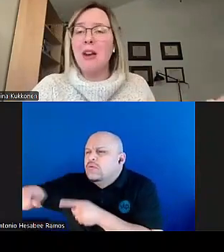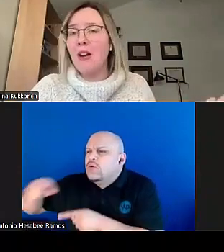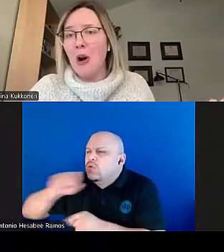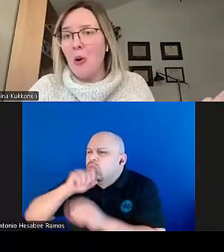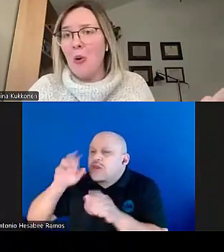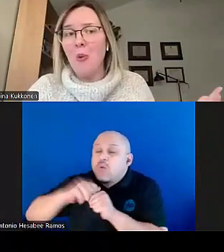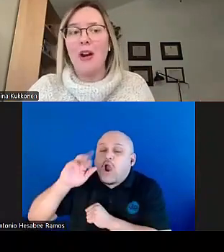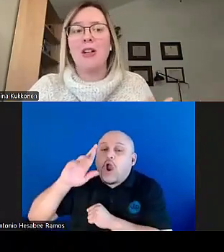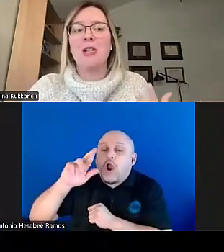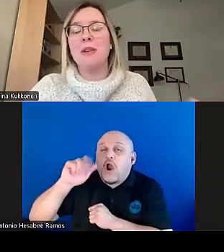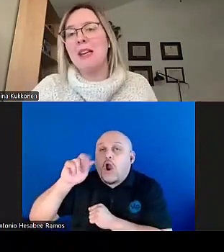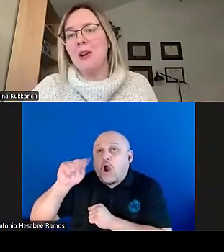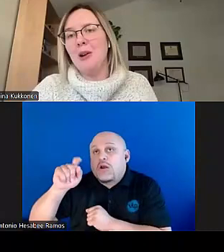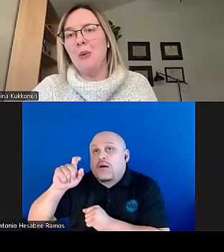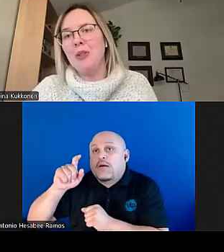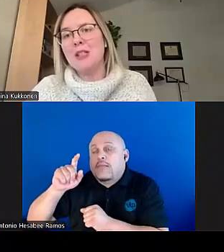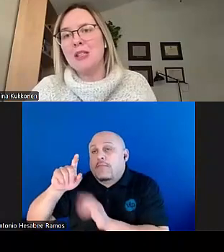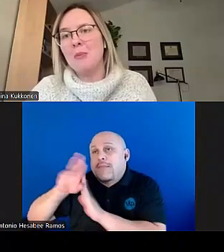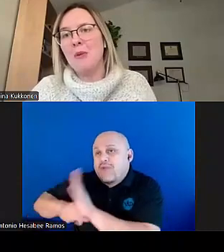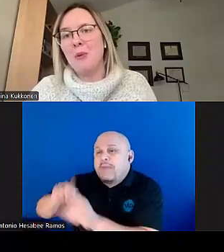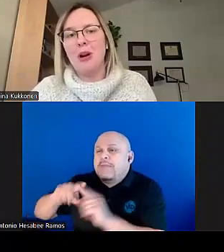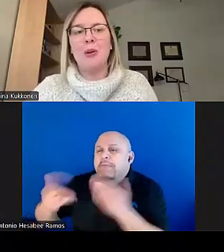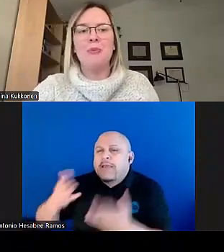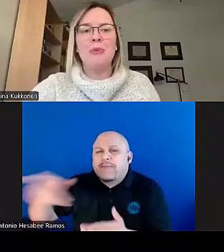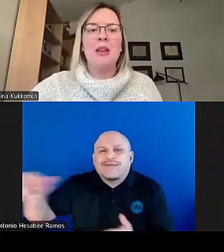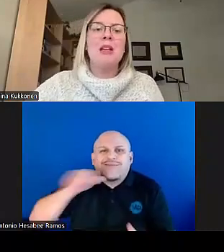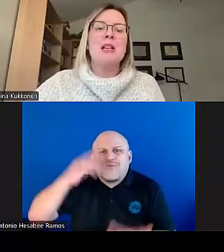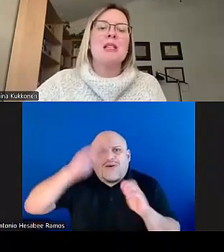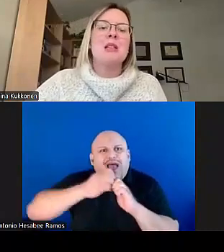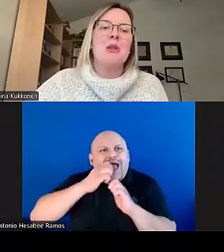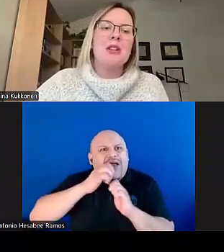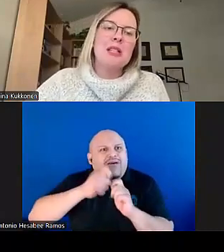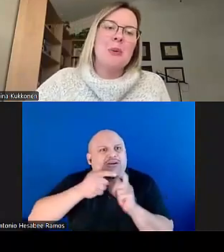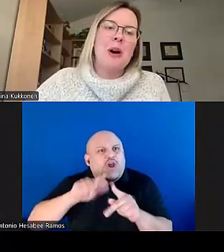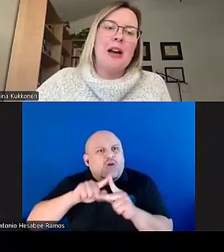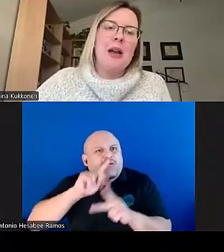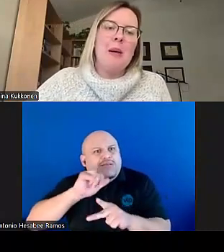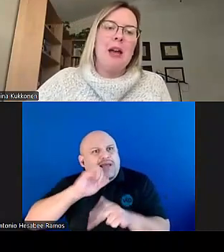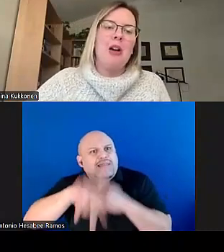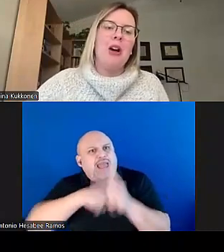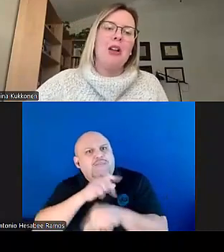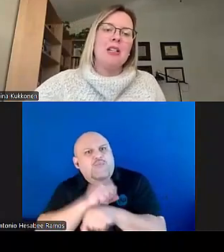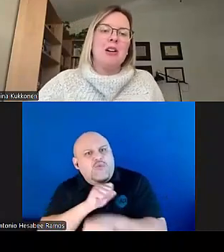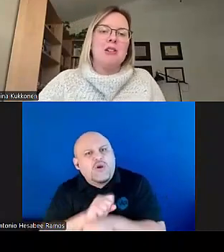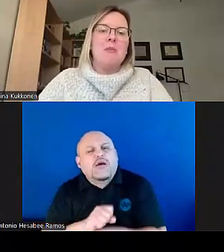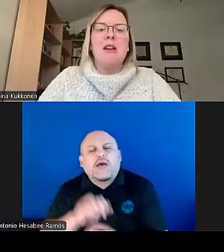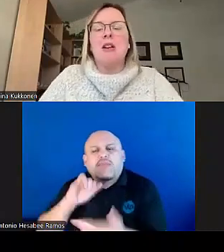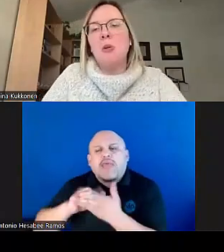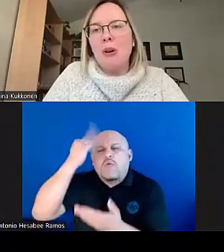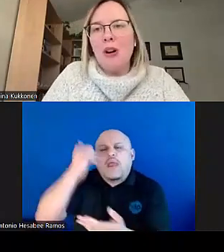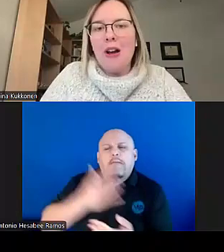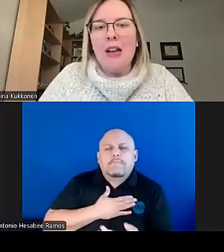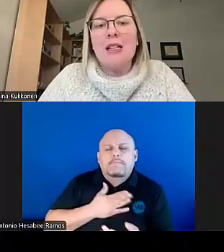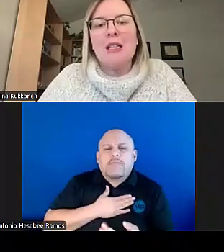not know where to begin with this type of work. So this is why my colleague Dr. Amanda Cooper and I